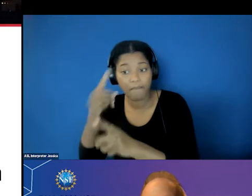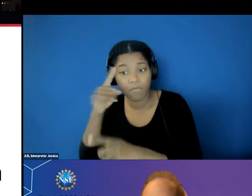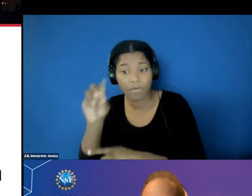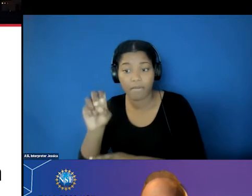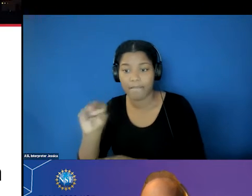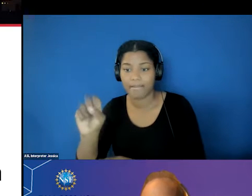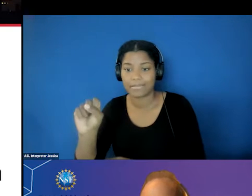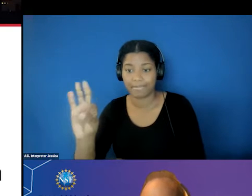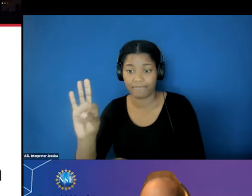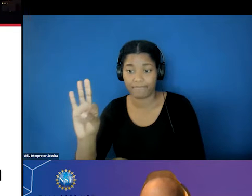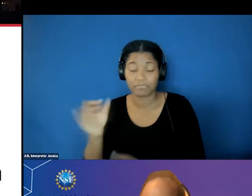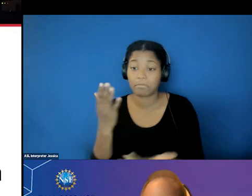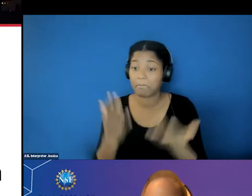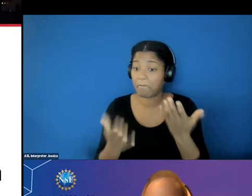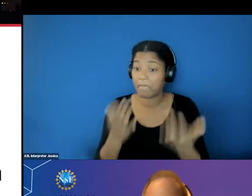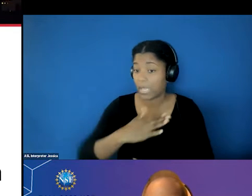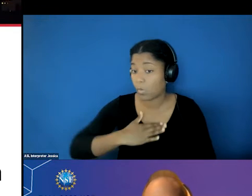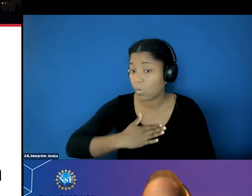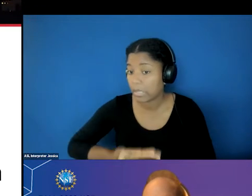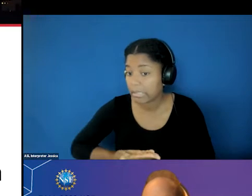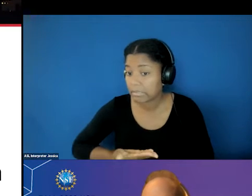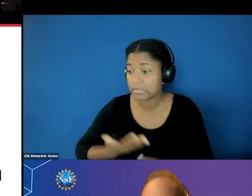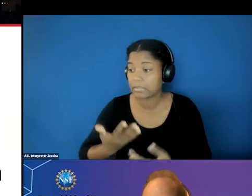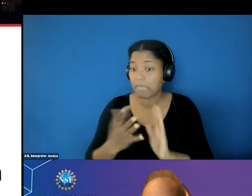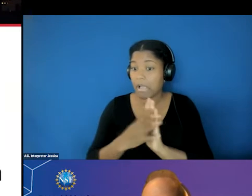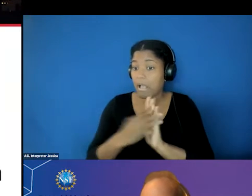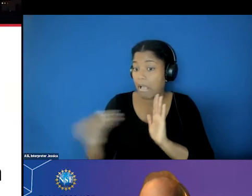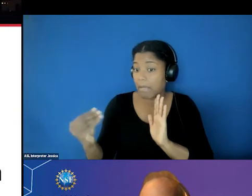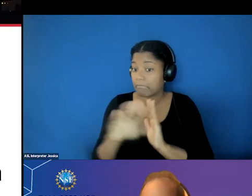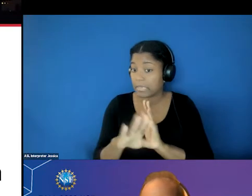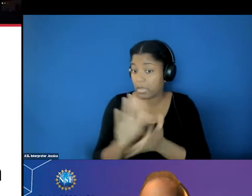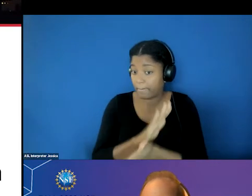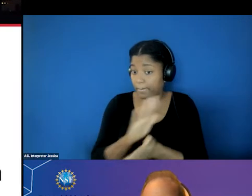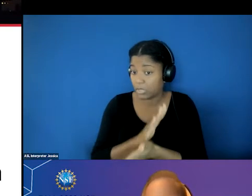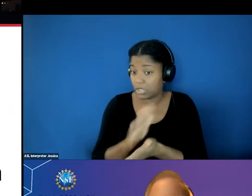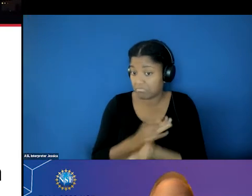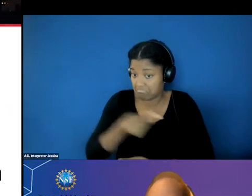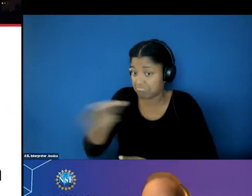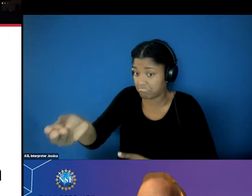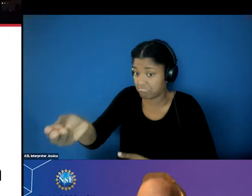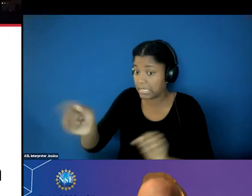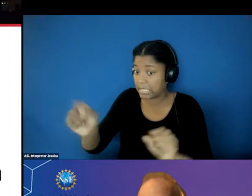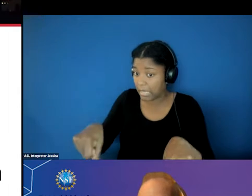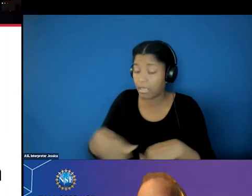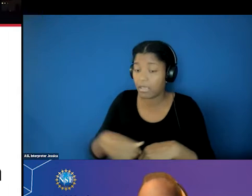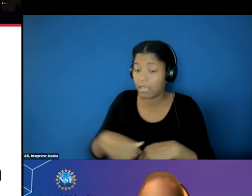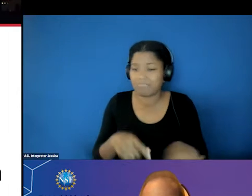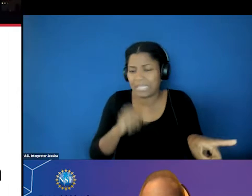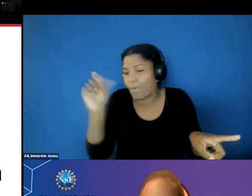They may or may not be willing to give you a copy of their successful proposal, they're under no obligation to do so.